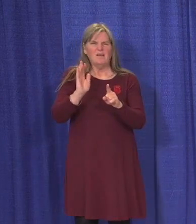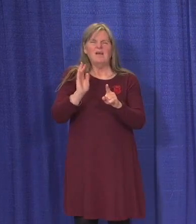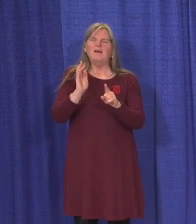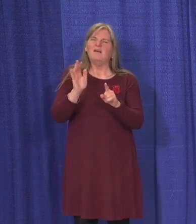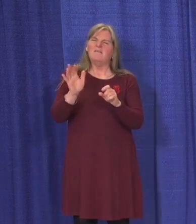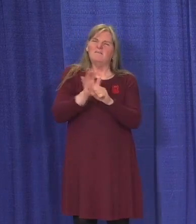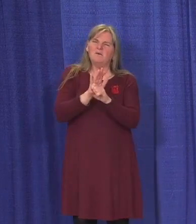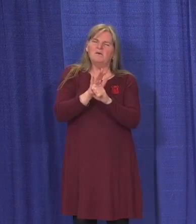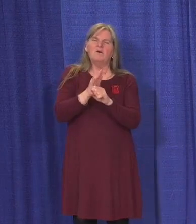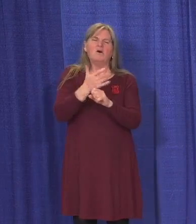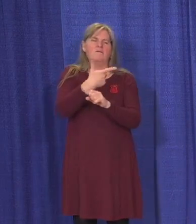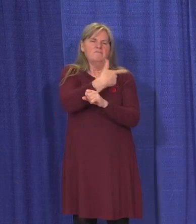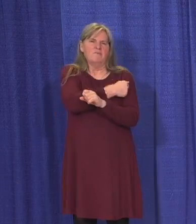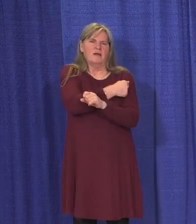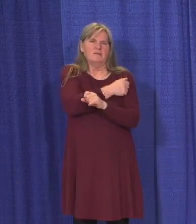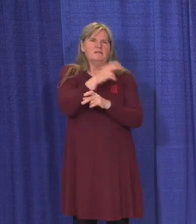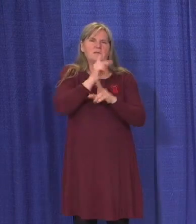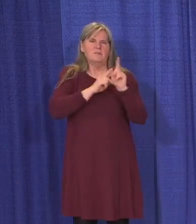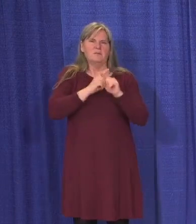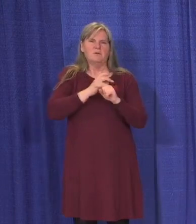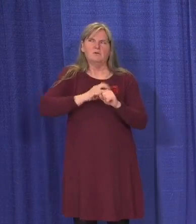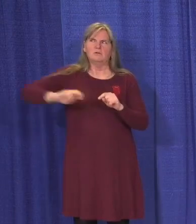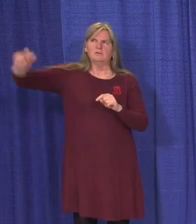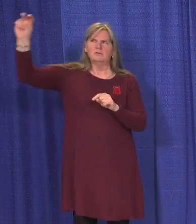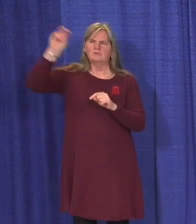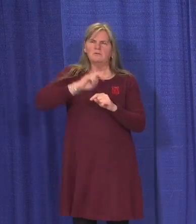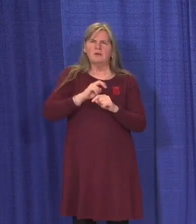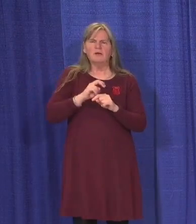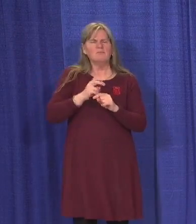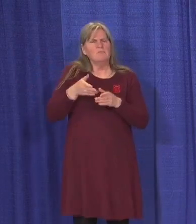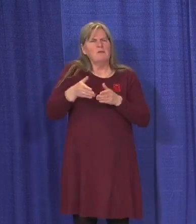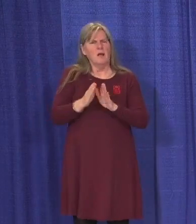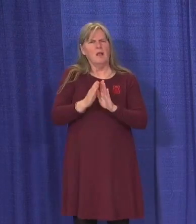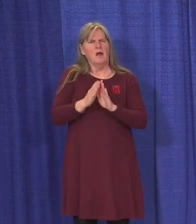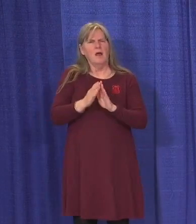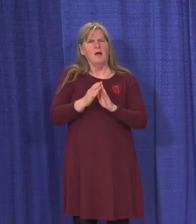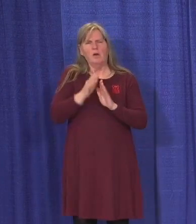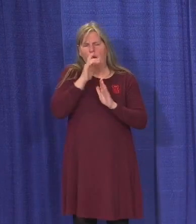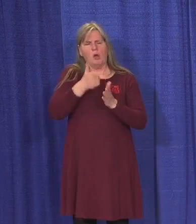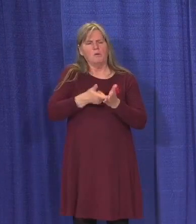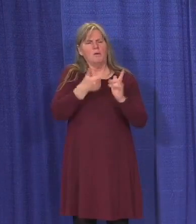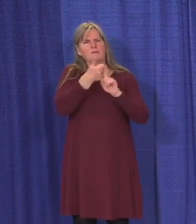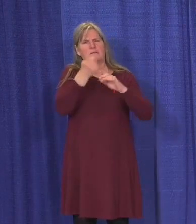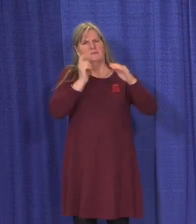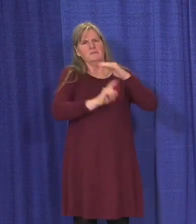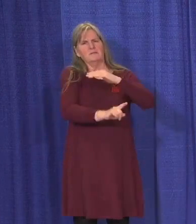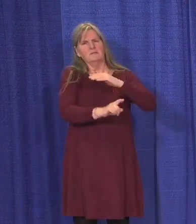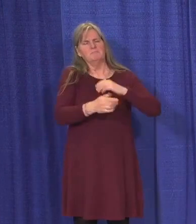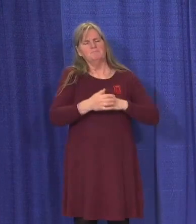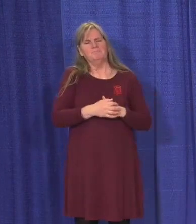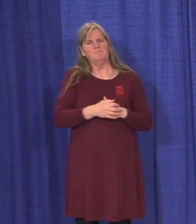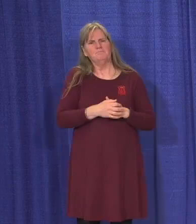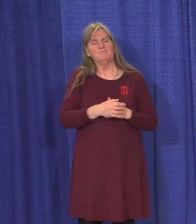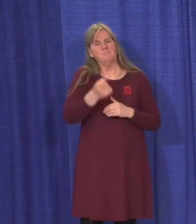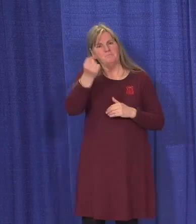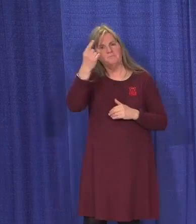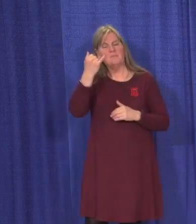low, the risk can no longer be